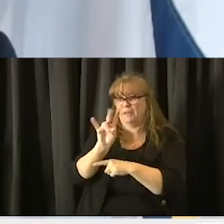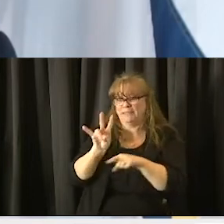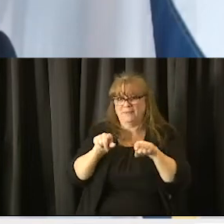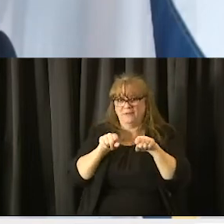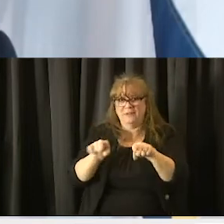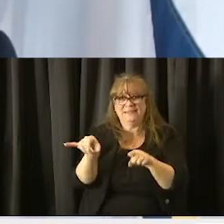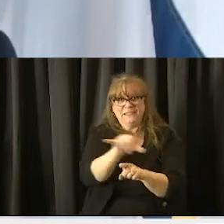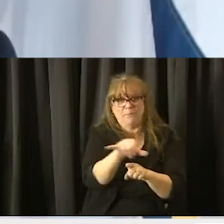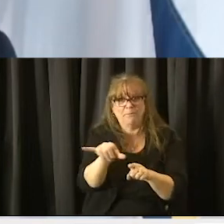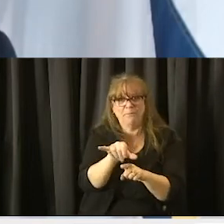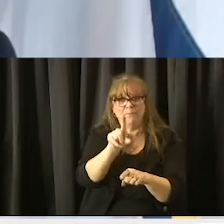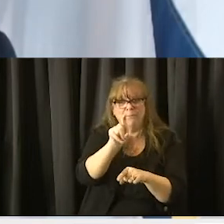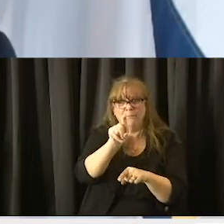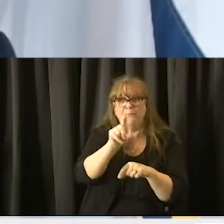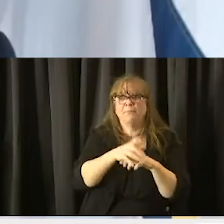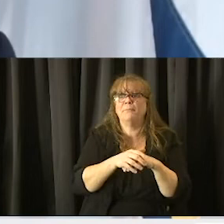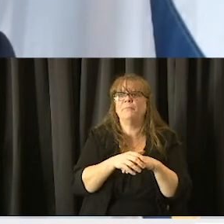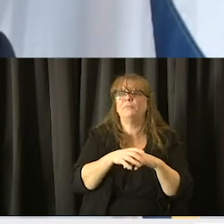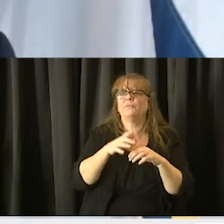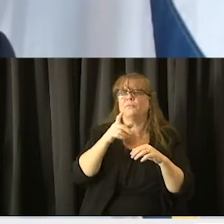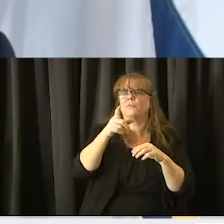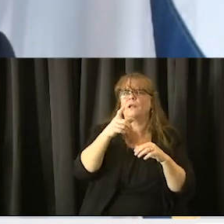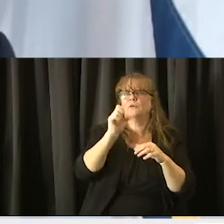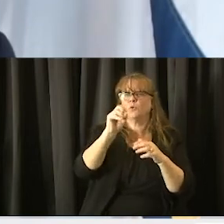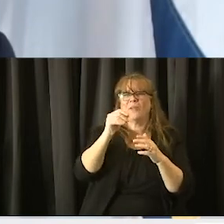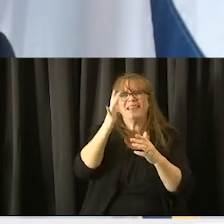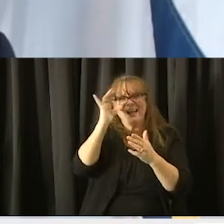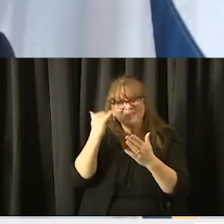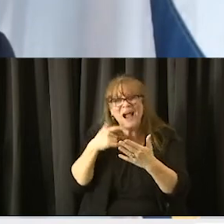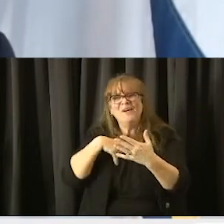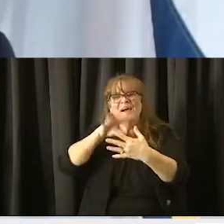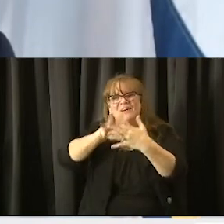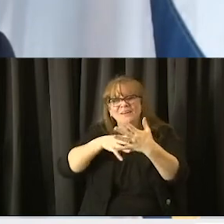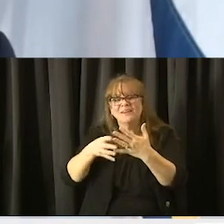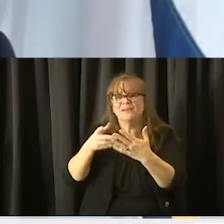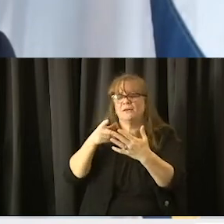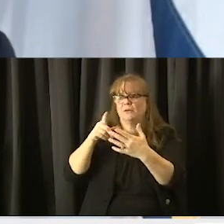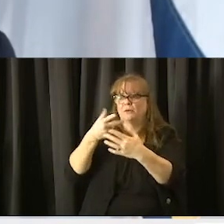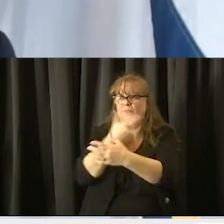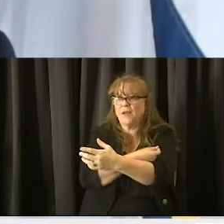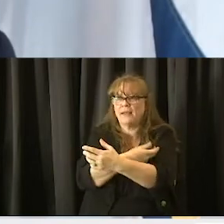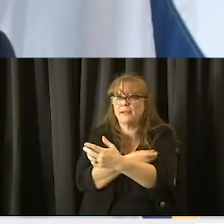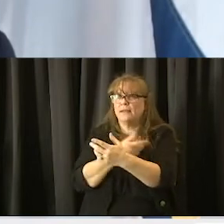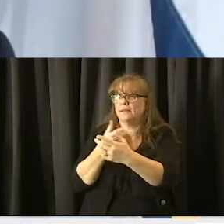you give an explanation or reasoning behind this new expansion of vaccine priority